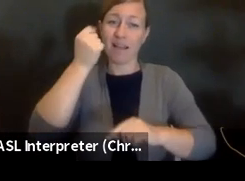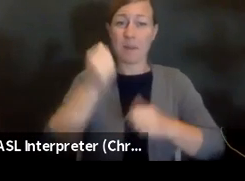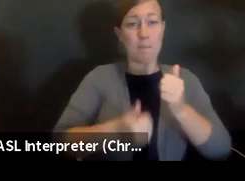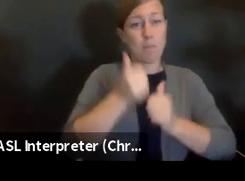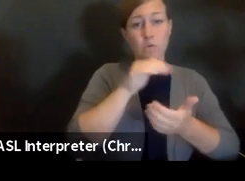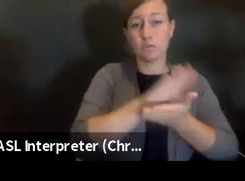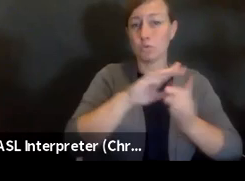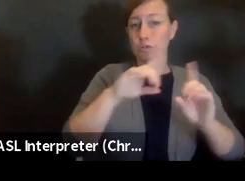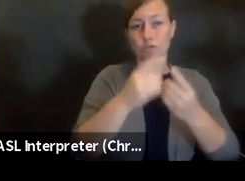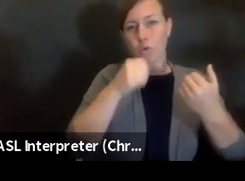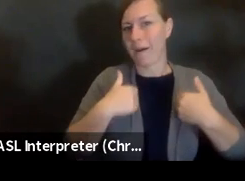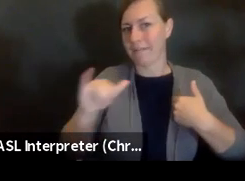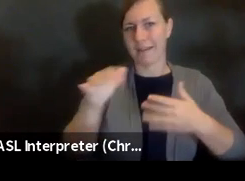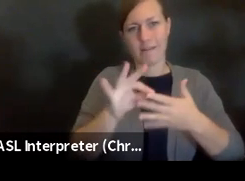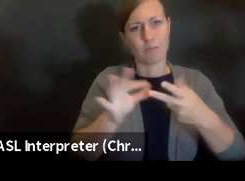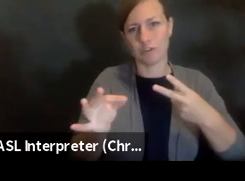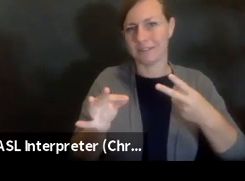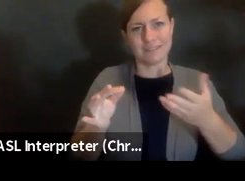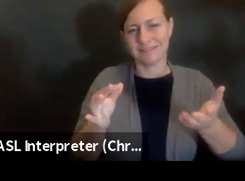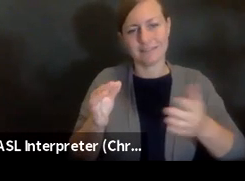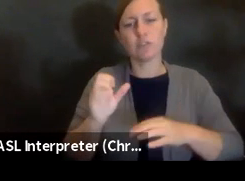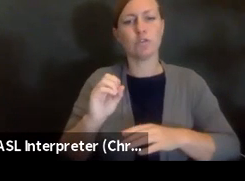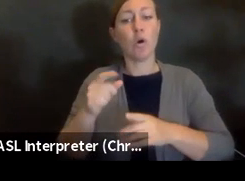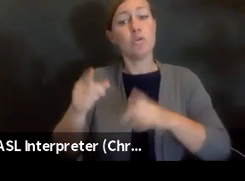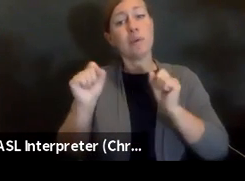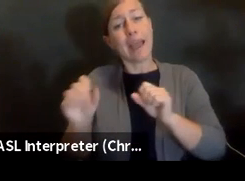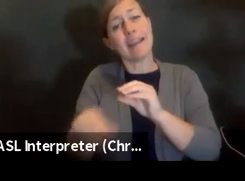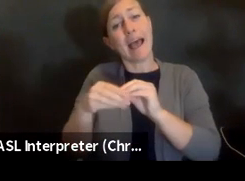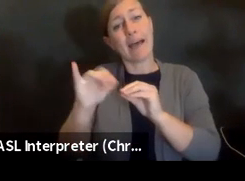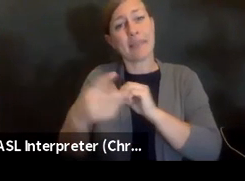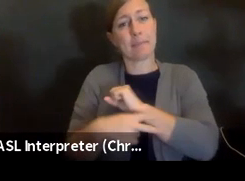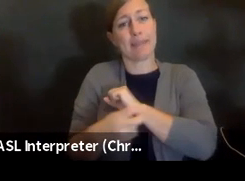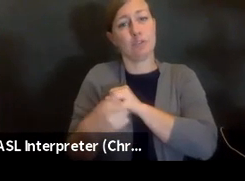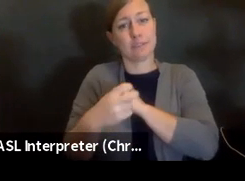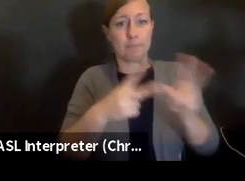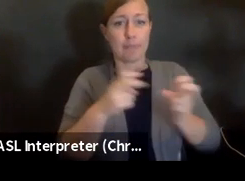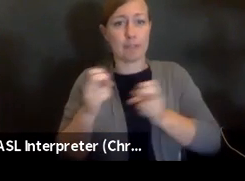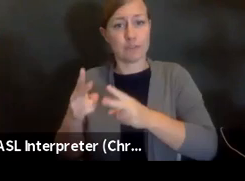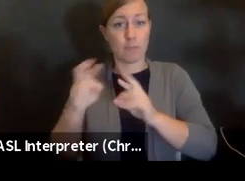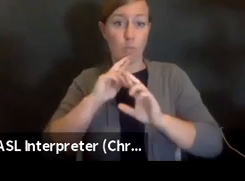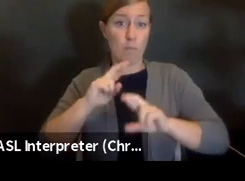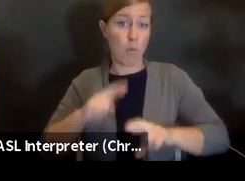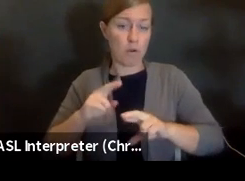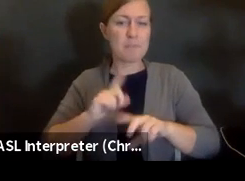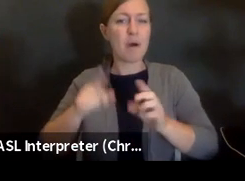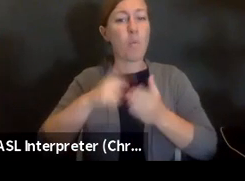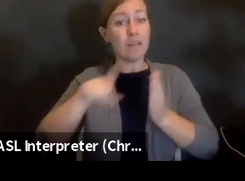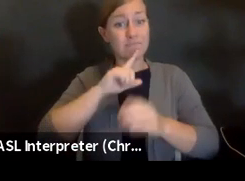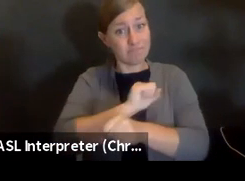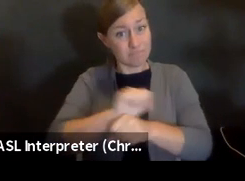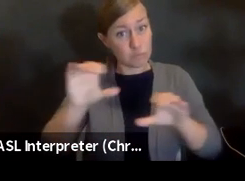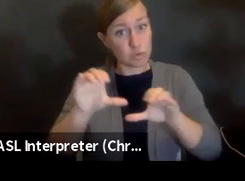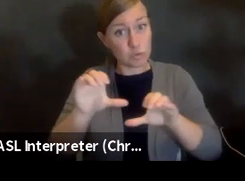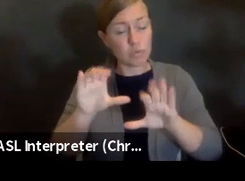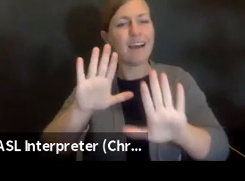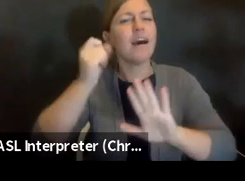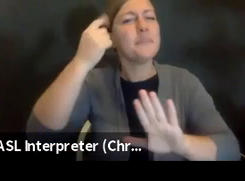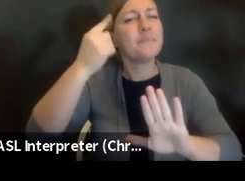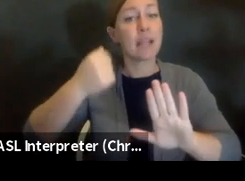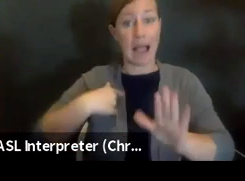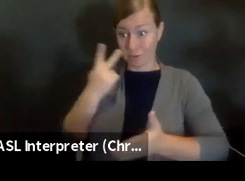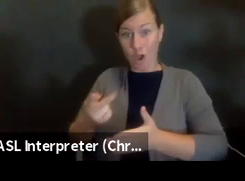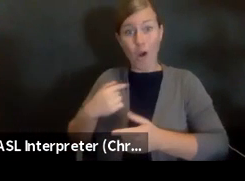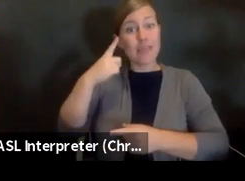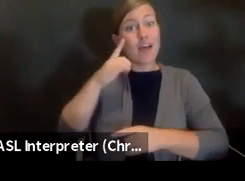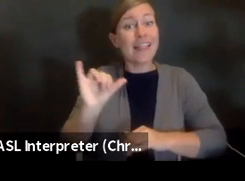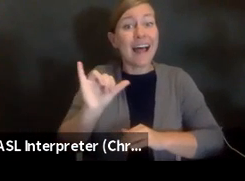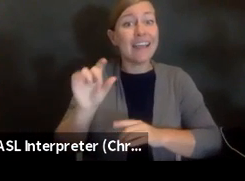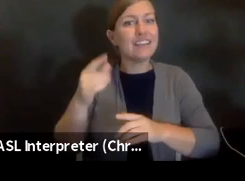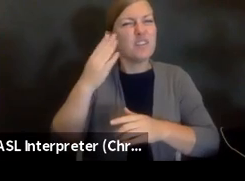Katherine Livick - ESD 112: And you can add these plagiarism reports but what they actually do is, at first when I saw this, I thought it was going to work like turn it in, or one of those things that will